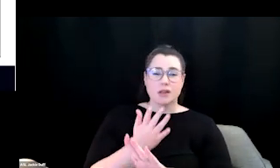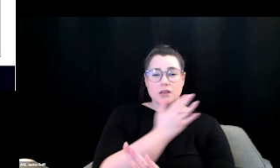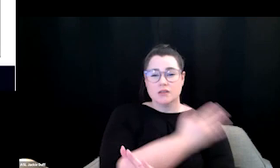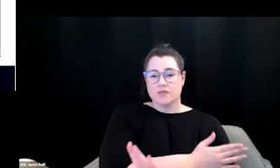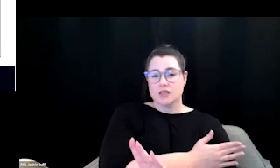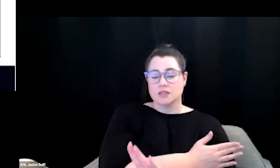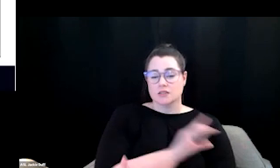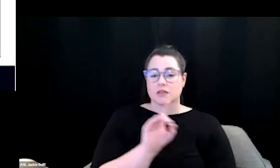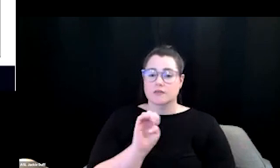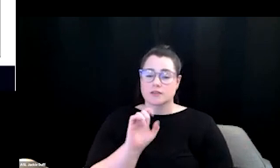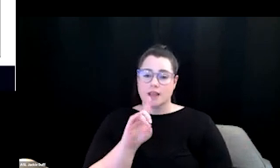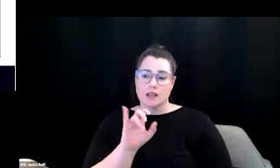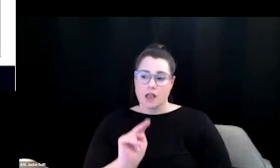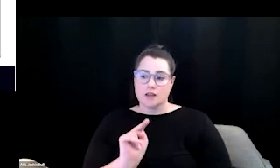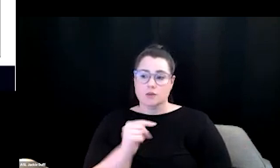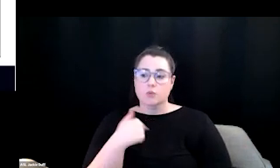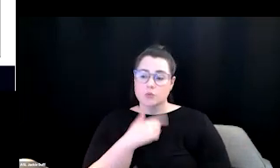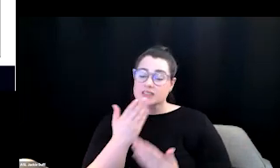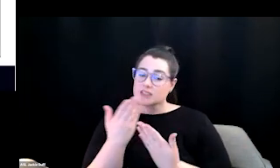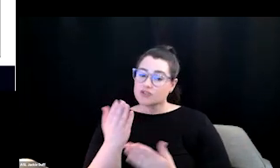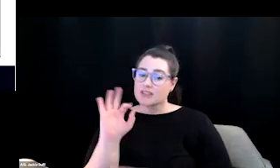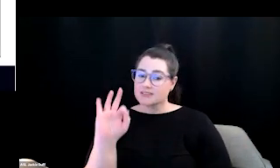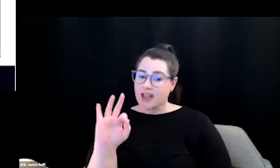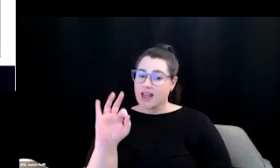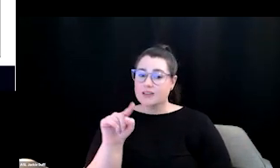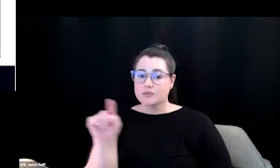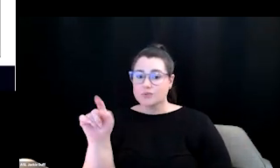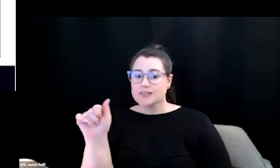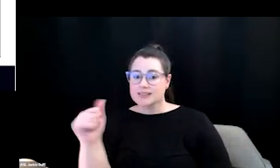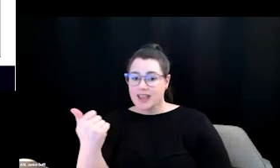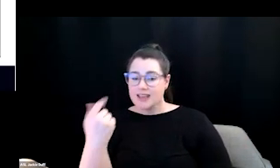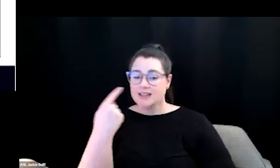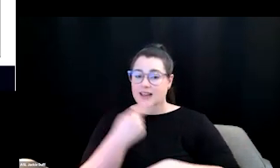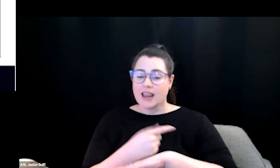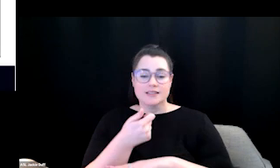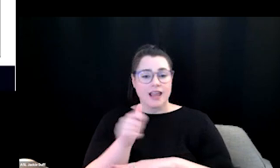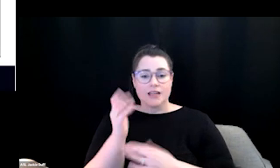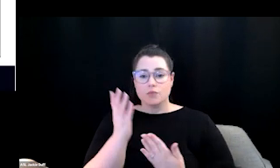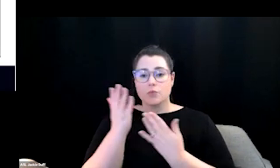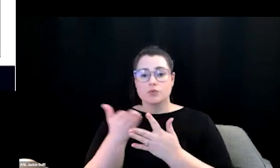We're recommending 9 to 10 days because any proposals that go through that system must go